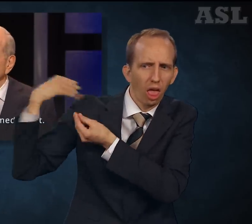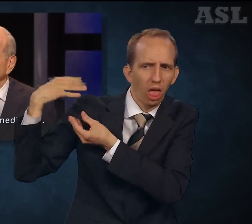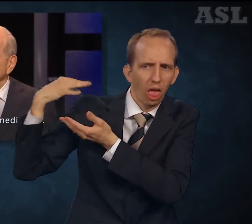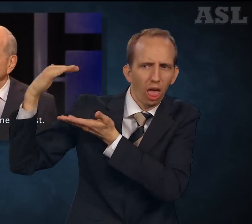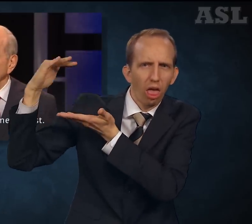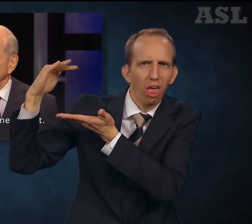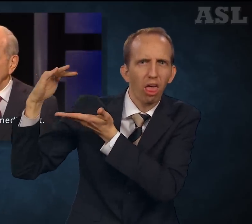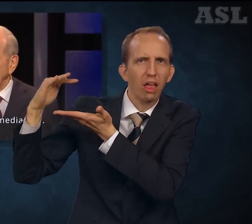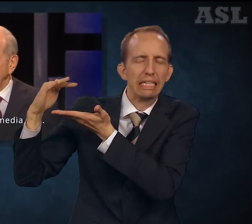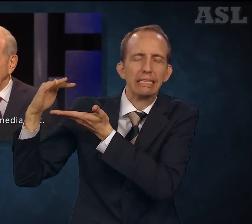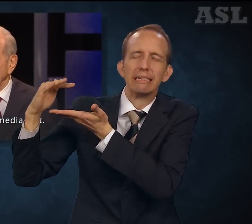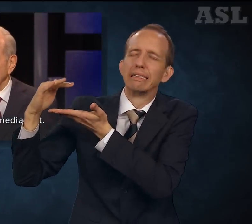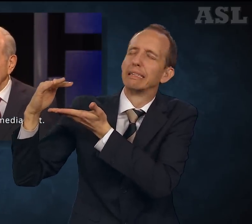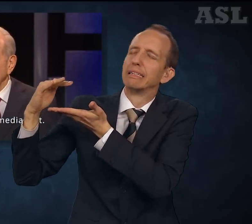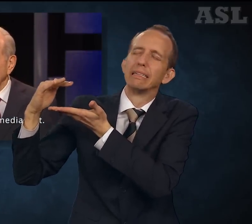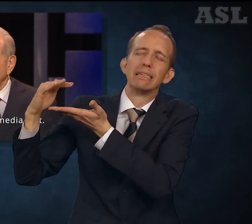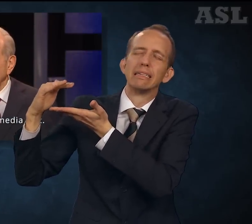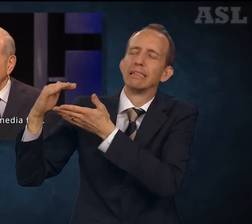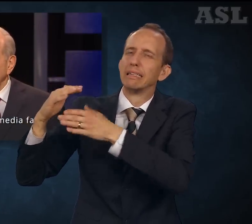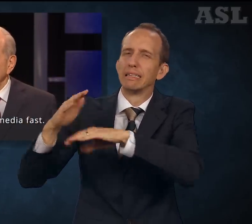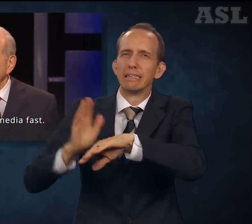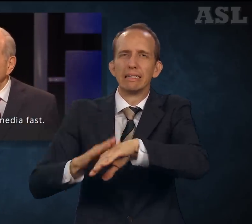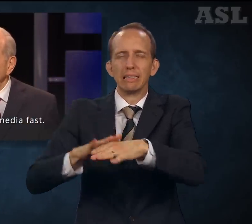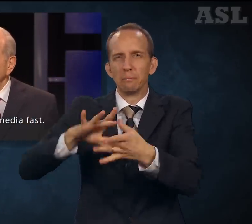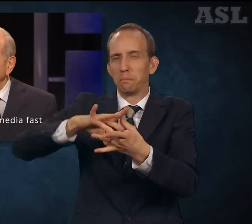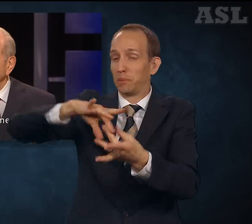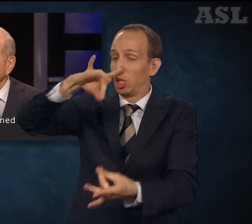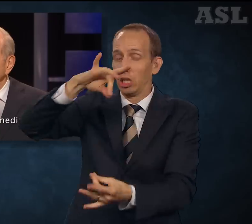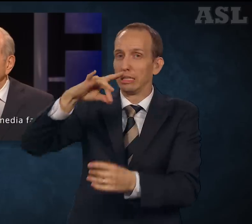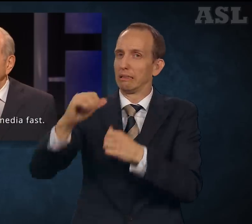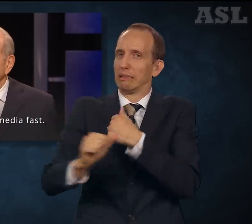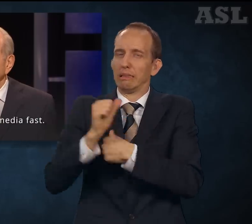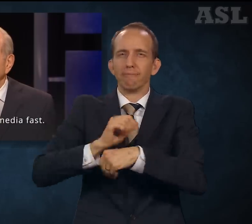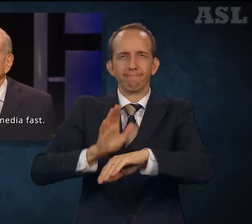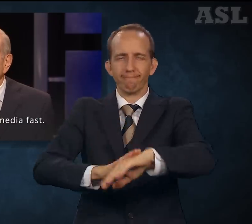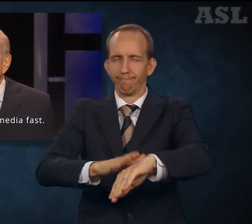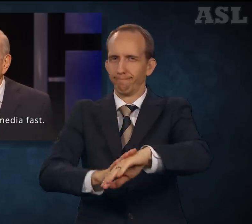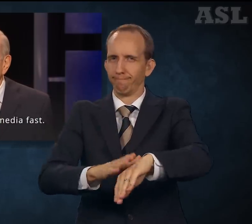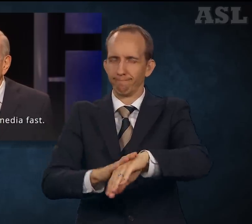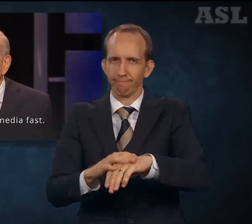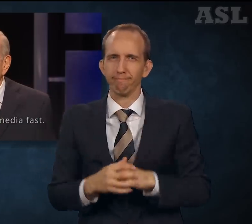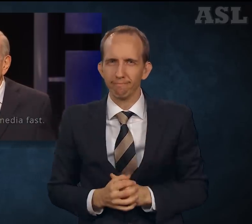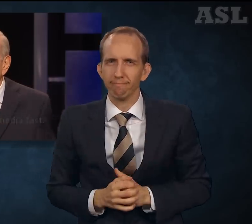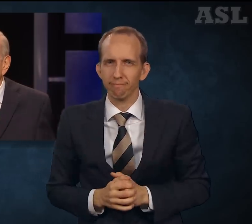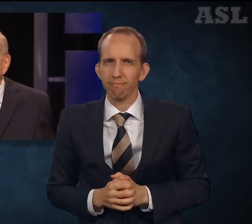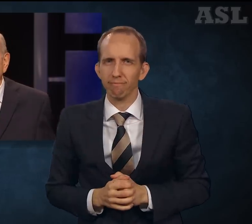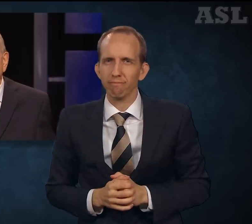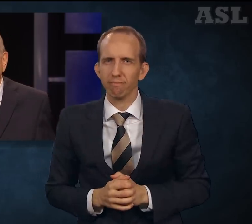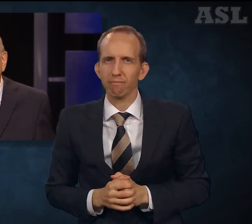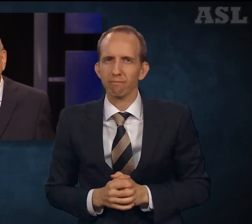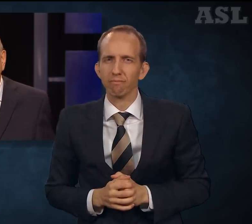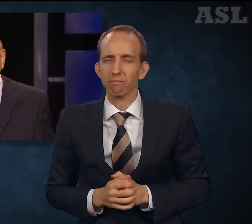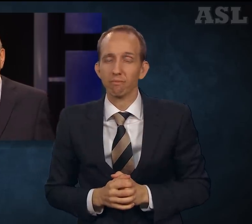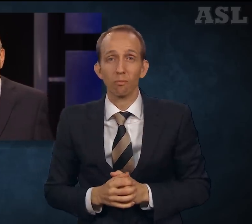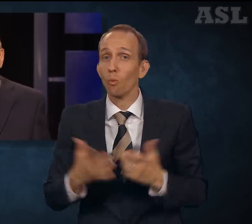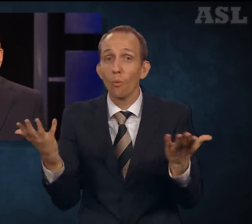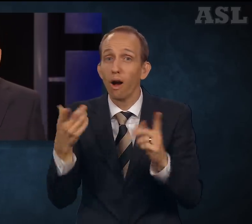SOCIAL MEDIA THAN YOU ARE TO THE WHISPERINGS OF THE